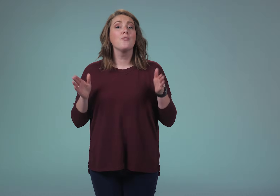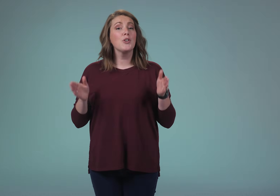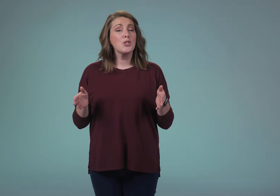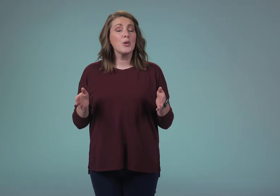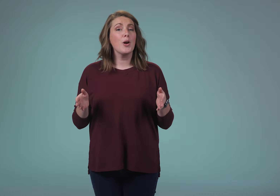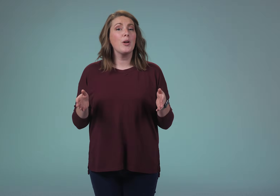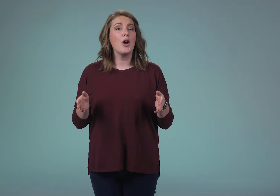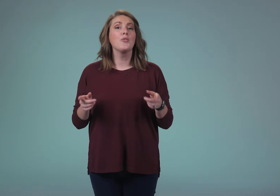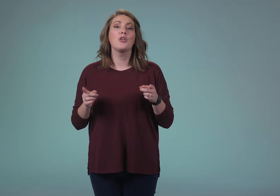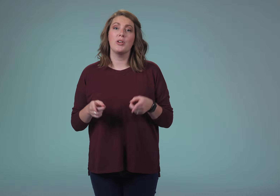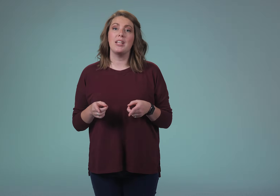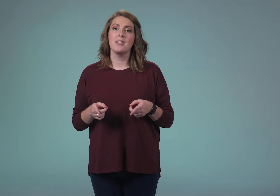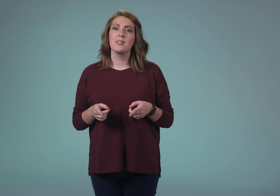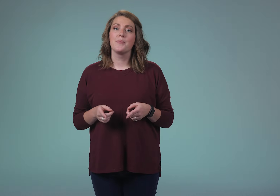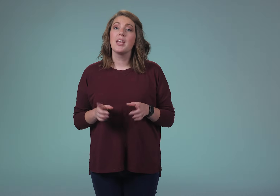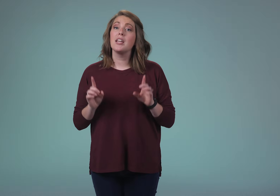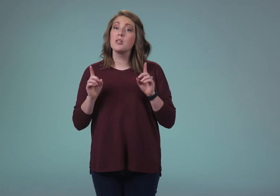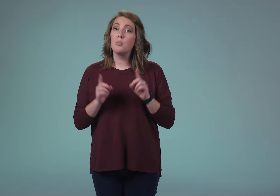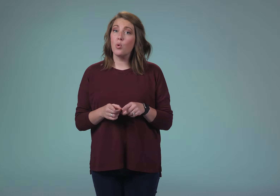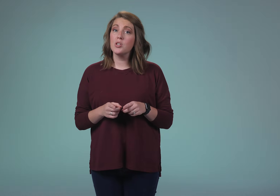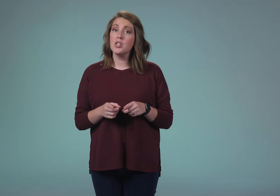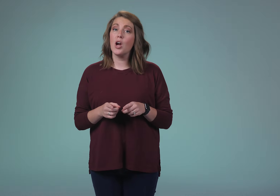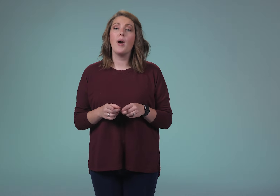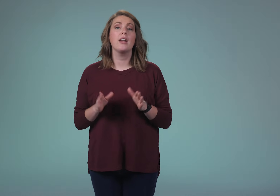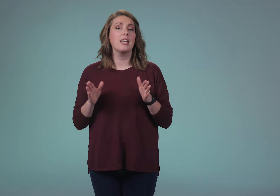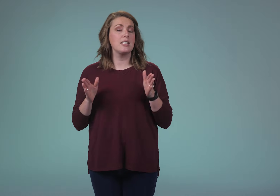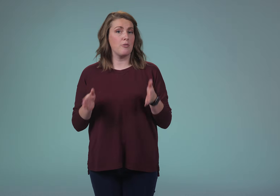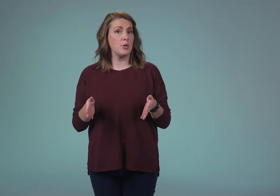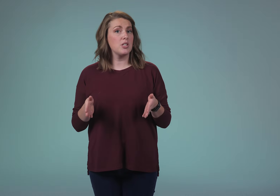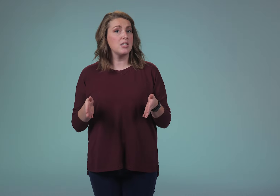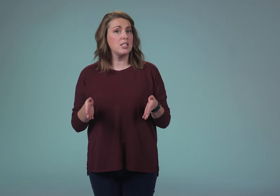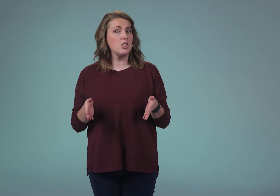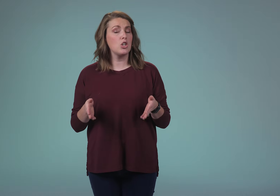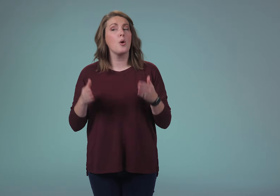First, we're going over greetings. It's important to know how to get a deaf person's attention